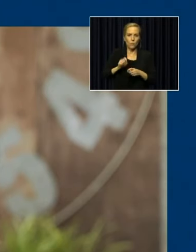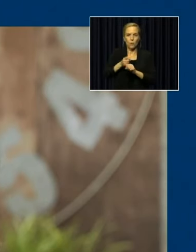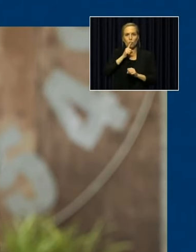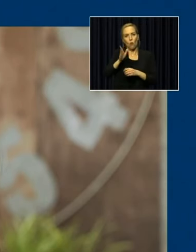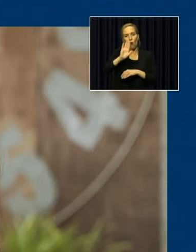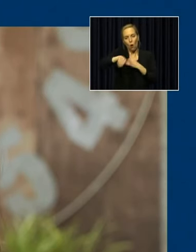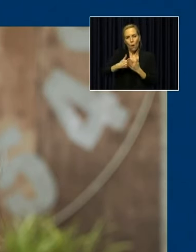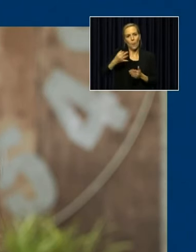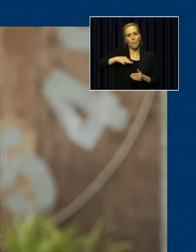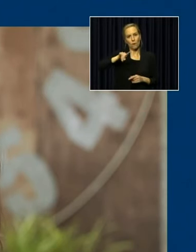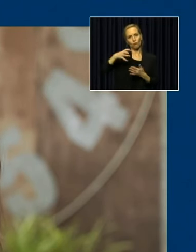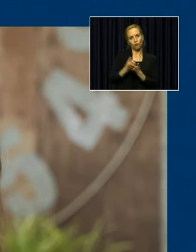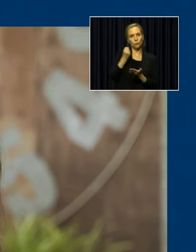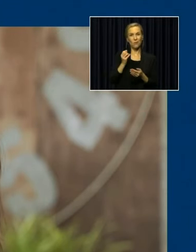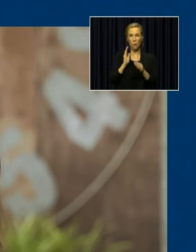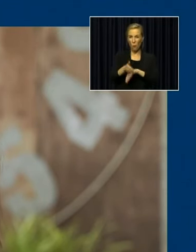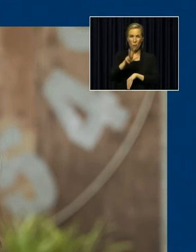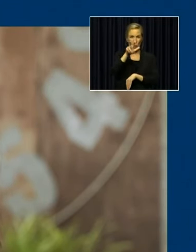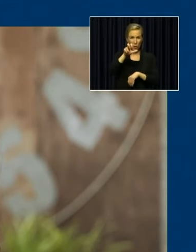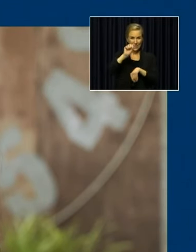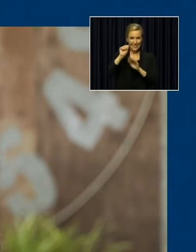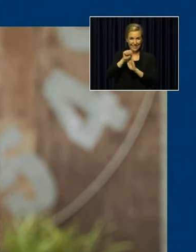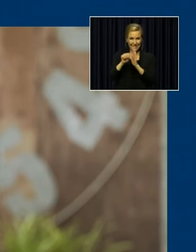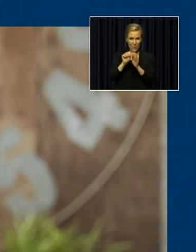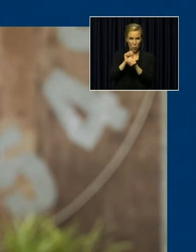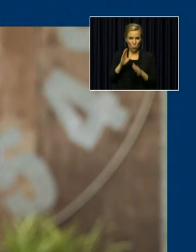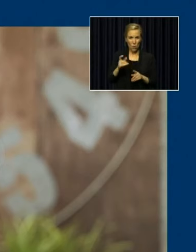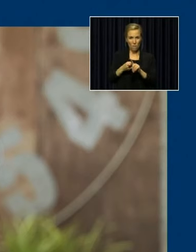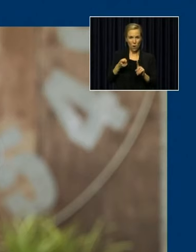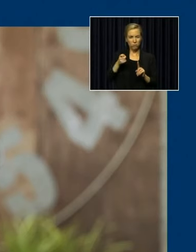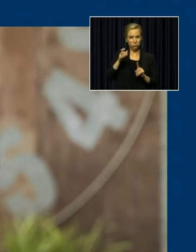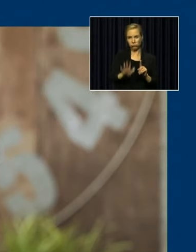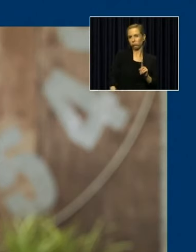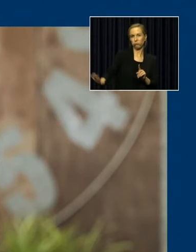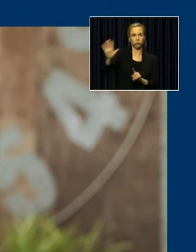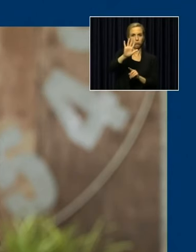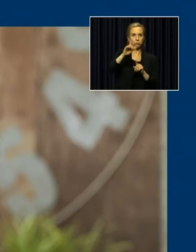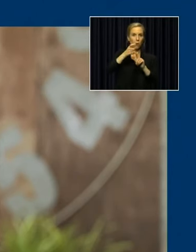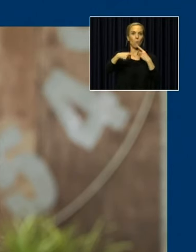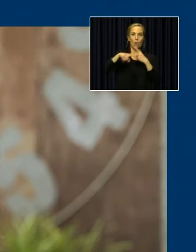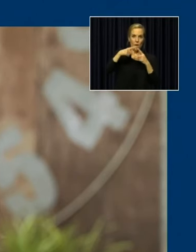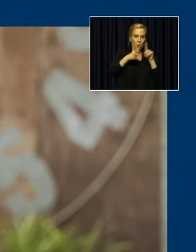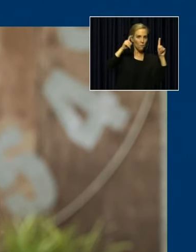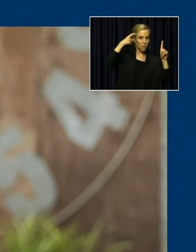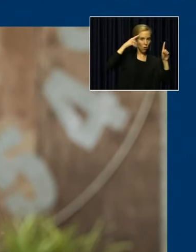SO THAT ACTUALLY STARTED WITH THE LIEUTENANT GOVERNOR, BUT WITH BABY EVELYN WHO MADE A